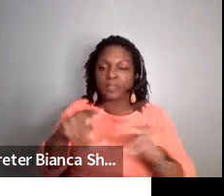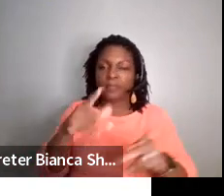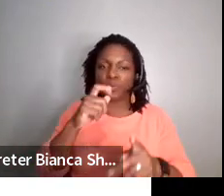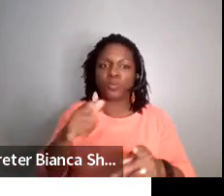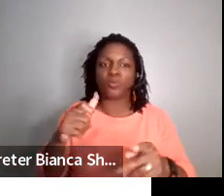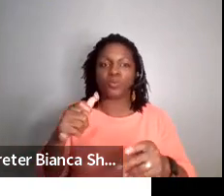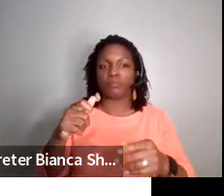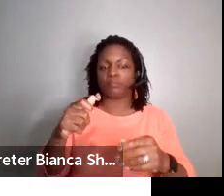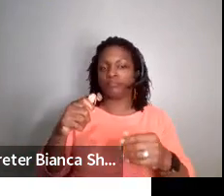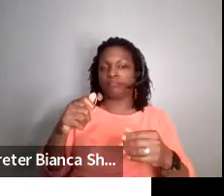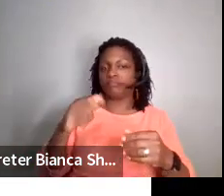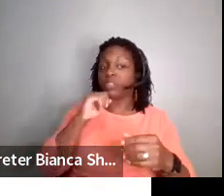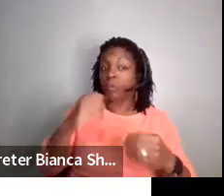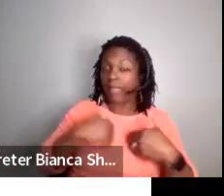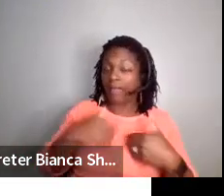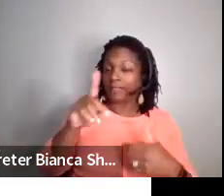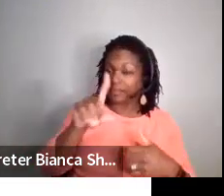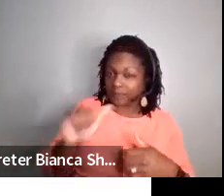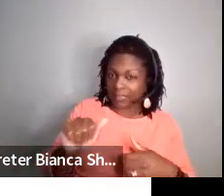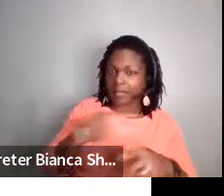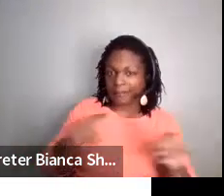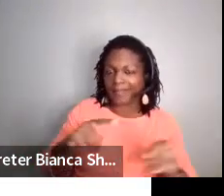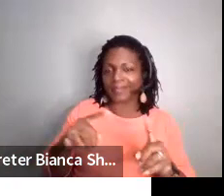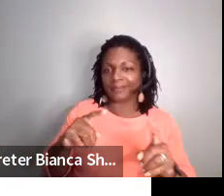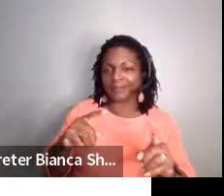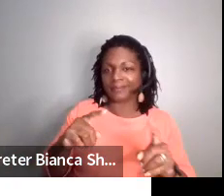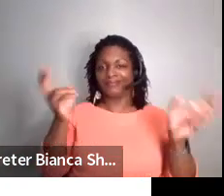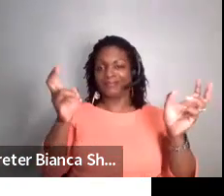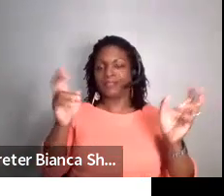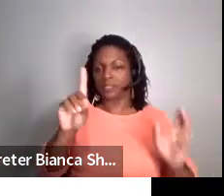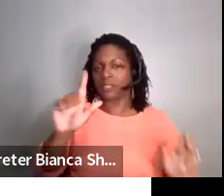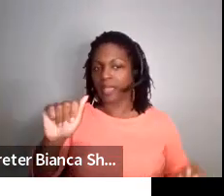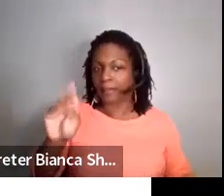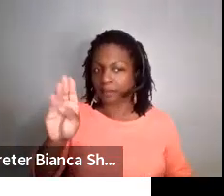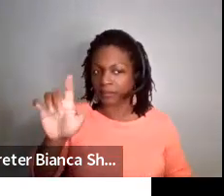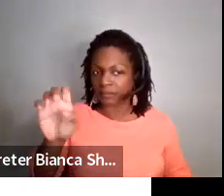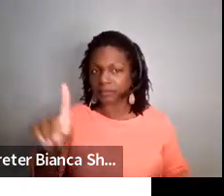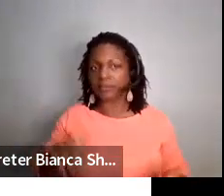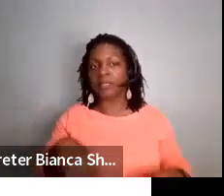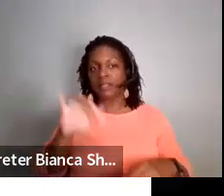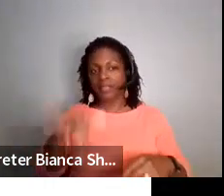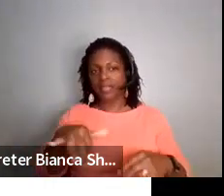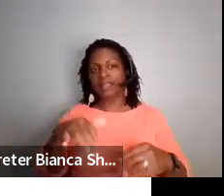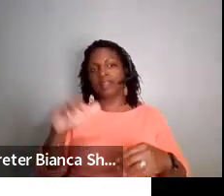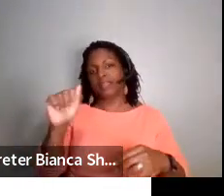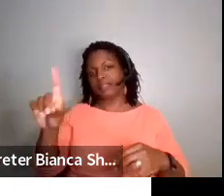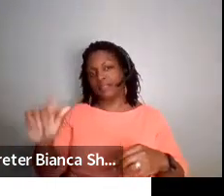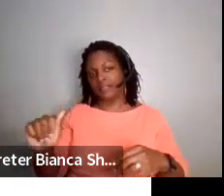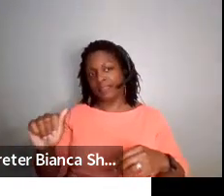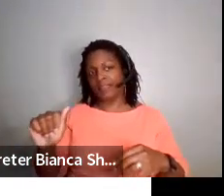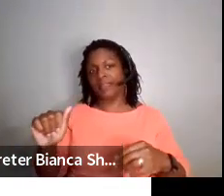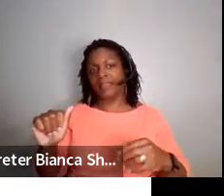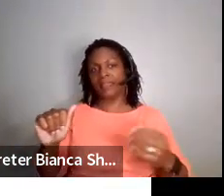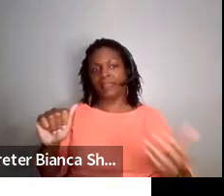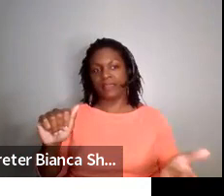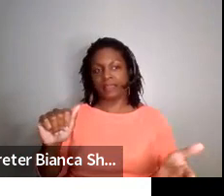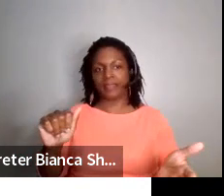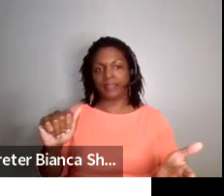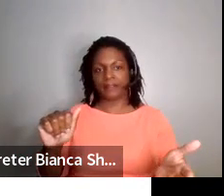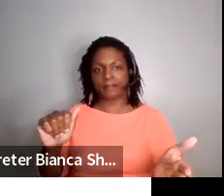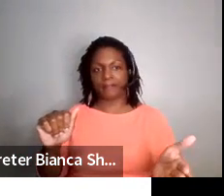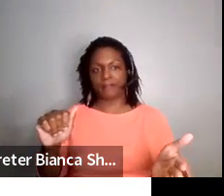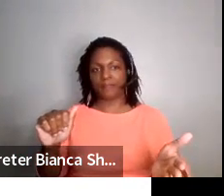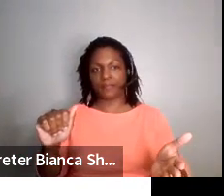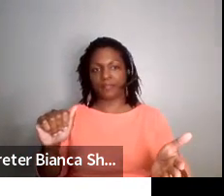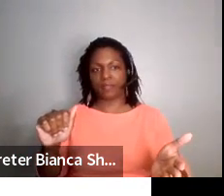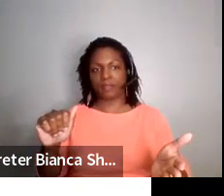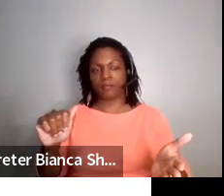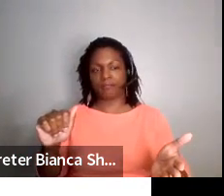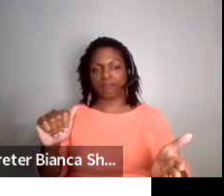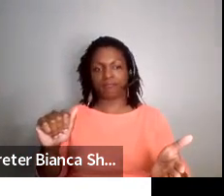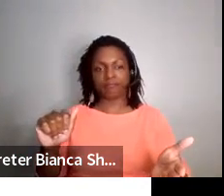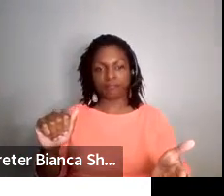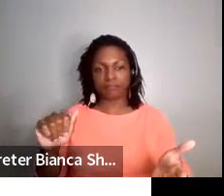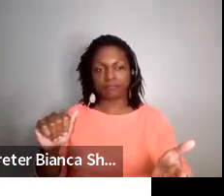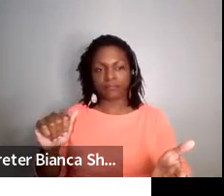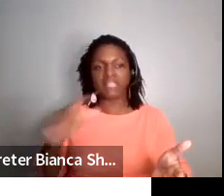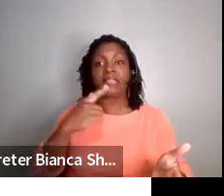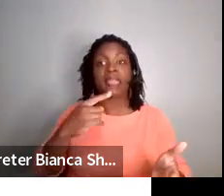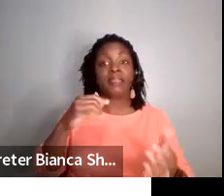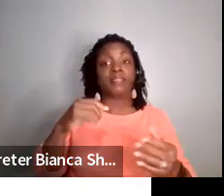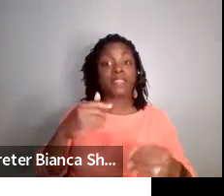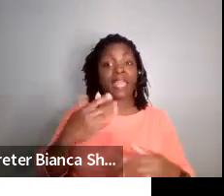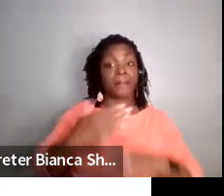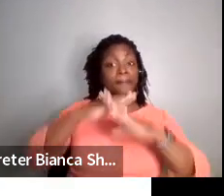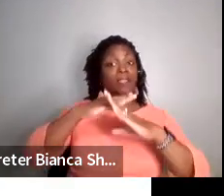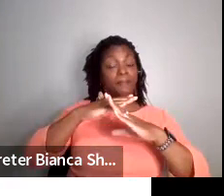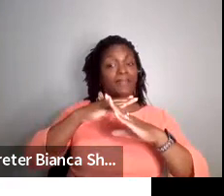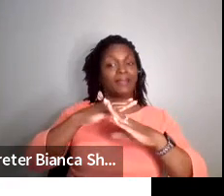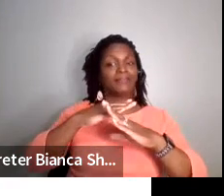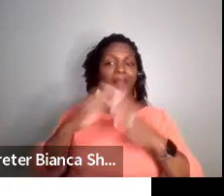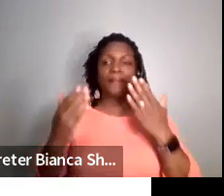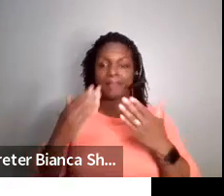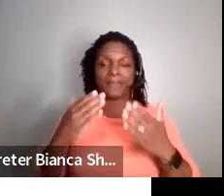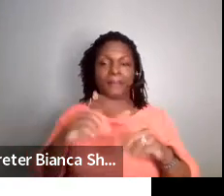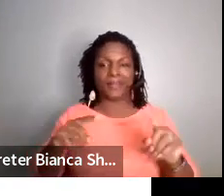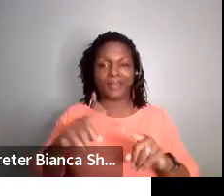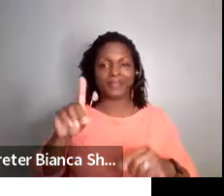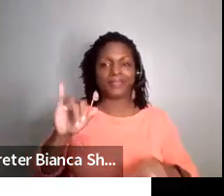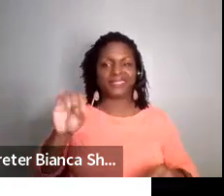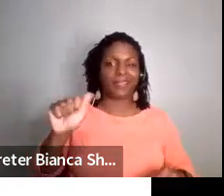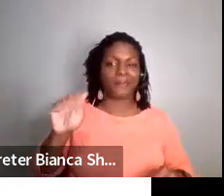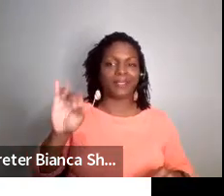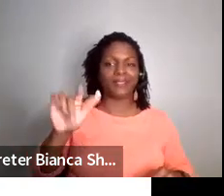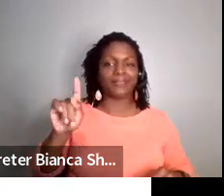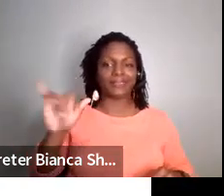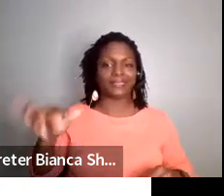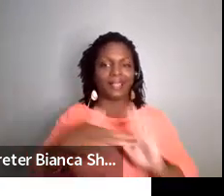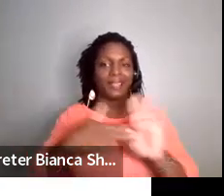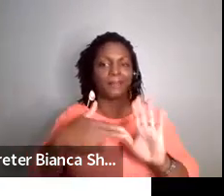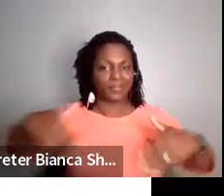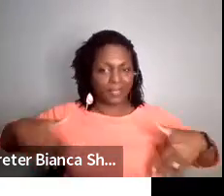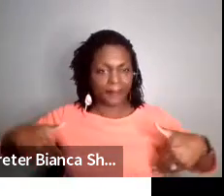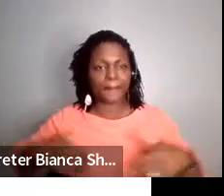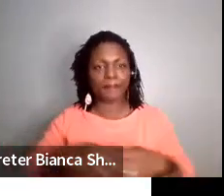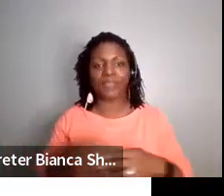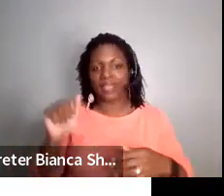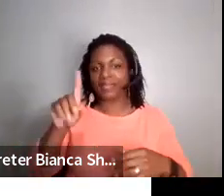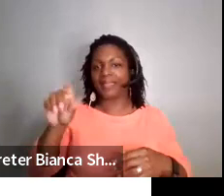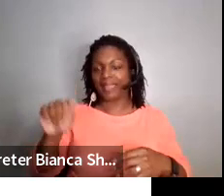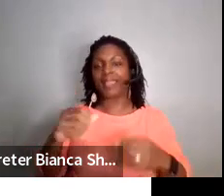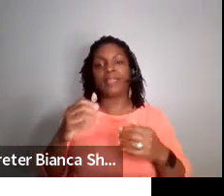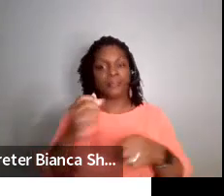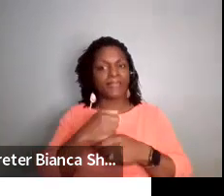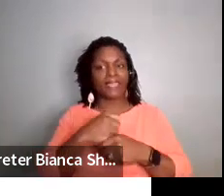It also includes individuals who do not have a disability but are regarded as having a disability also makes it to discriminate against a person based on that person's association with that person with a disability is a very